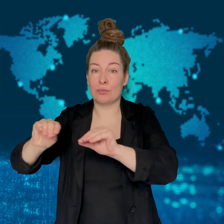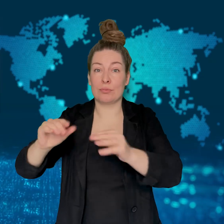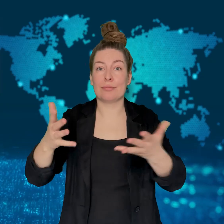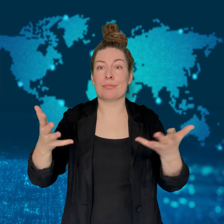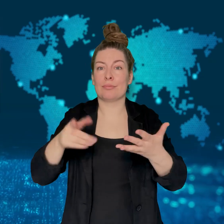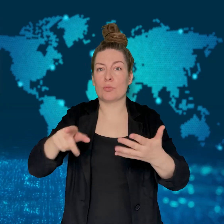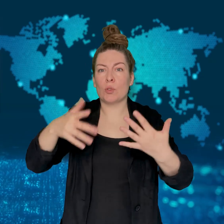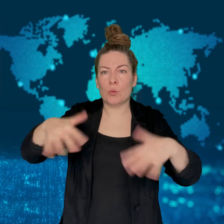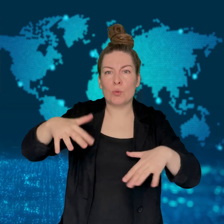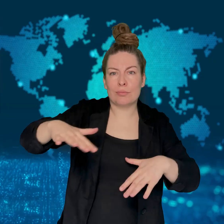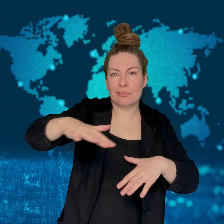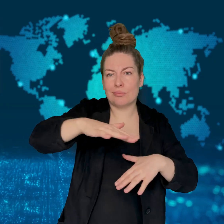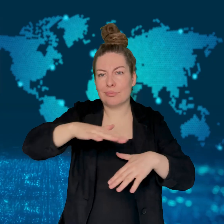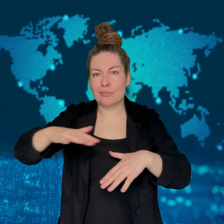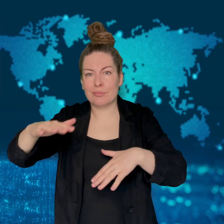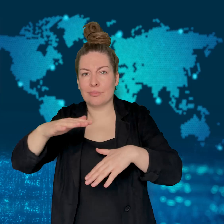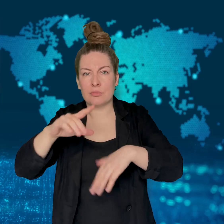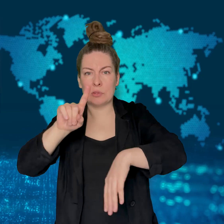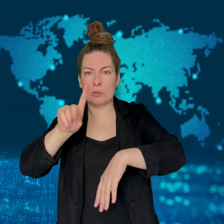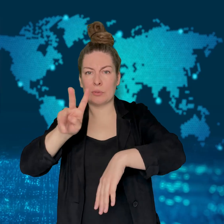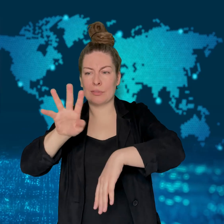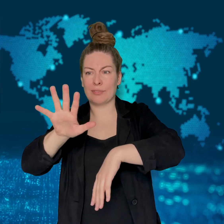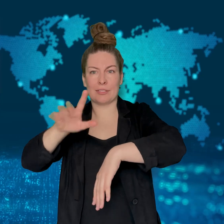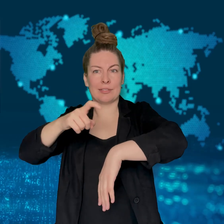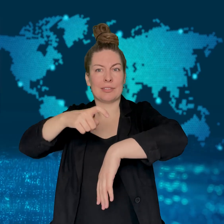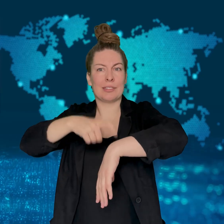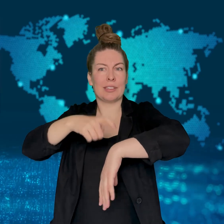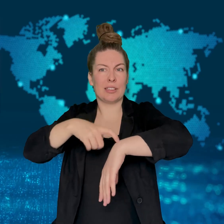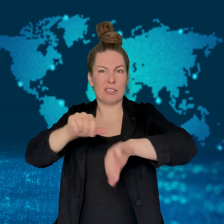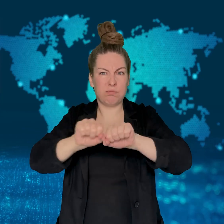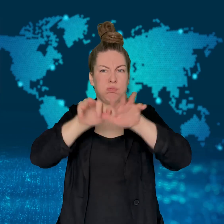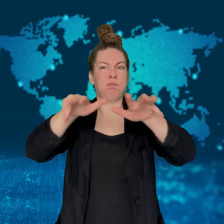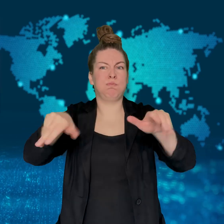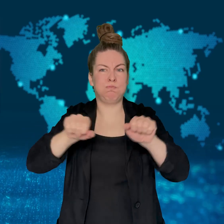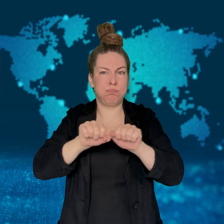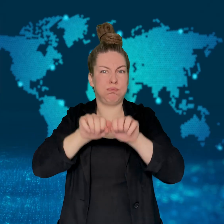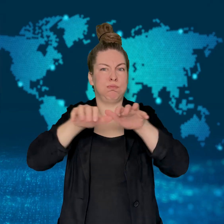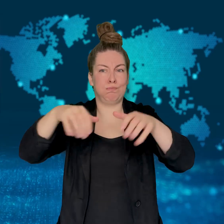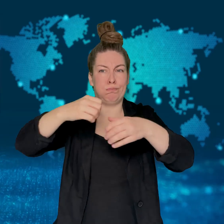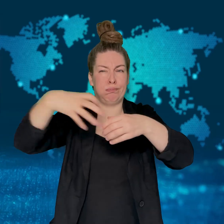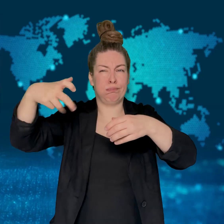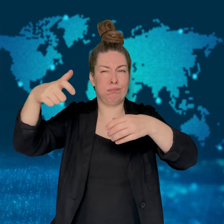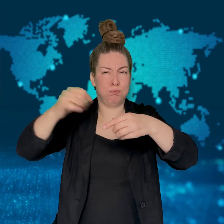on a remote Indonesian island several times.